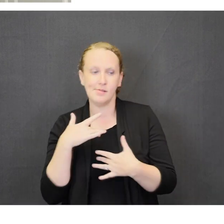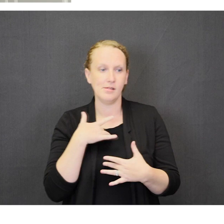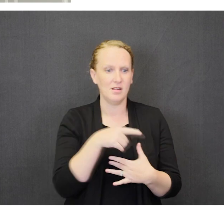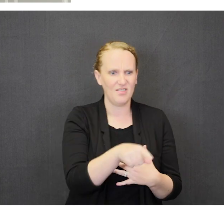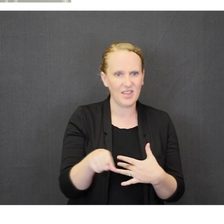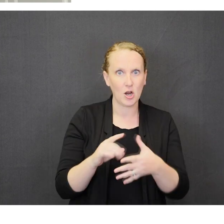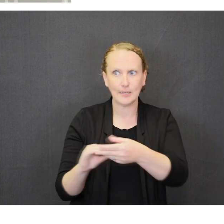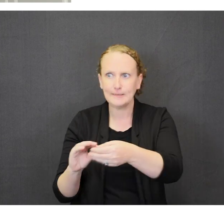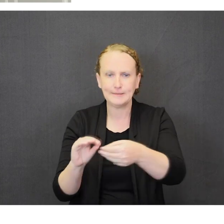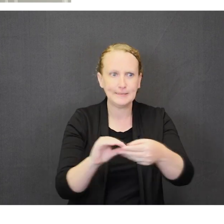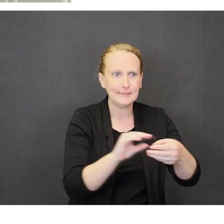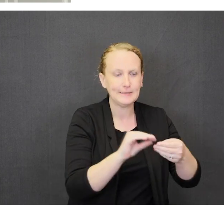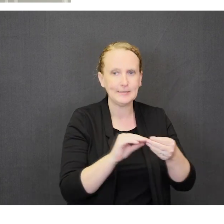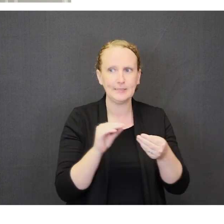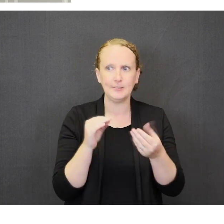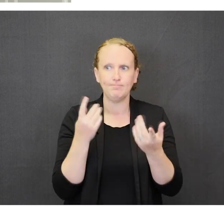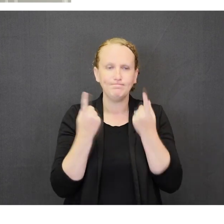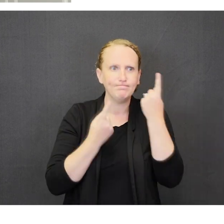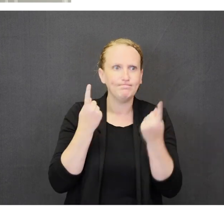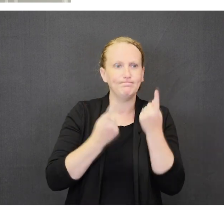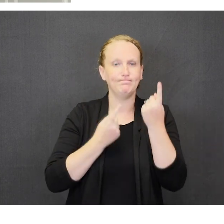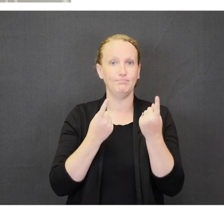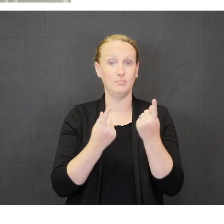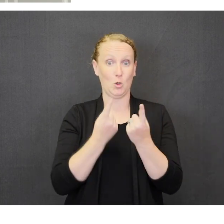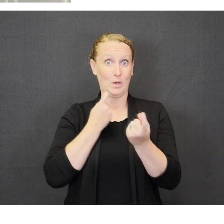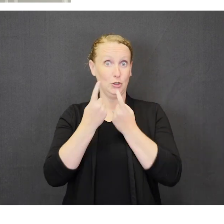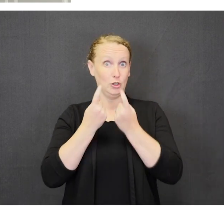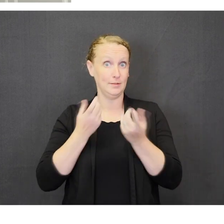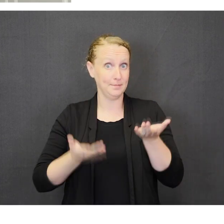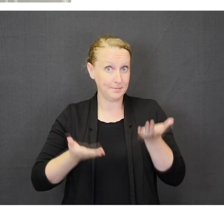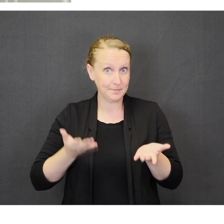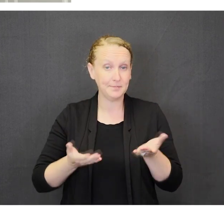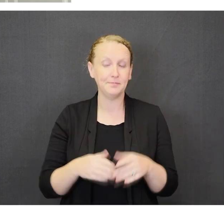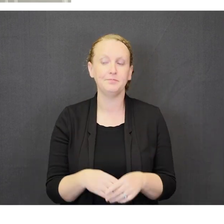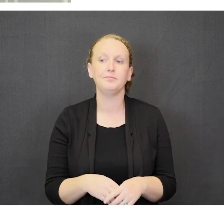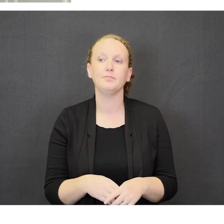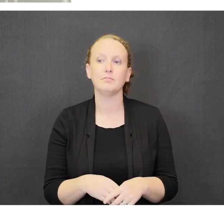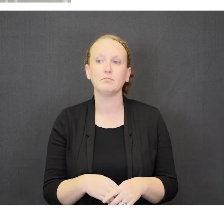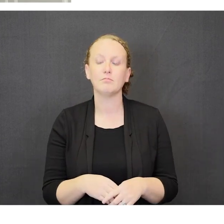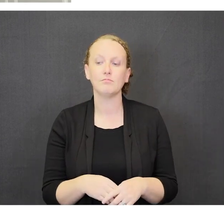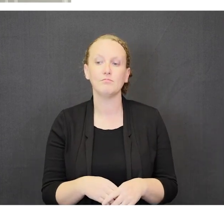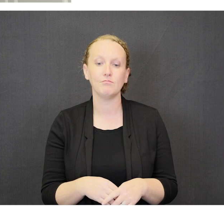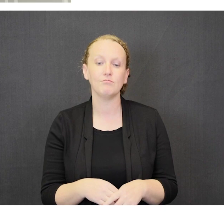are talking about it and they have a lot of different questions and there's a lot